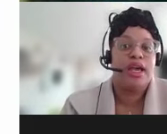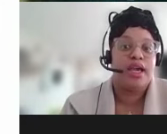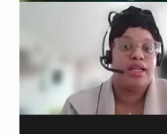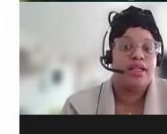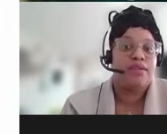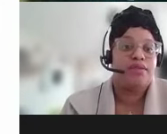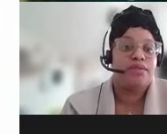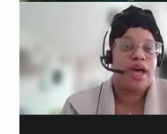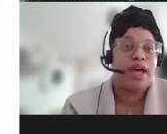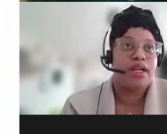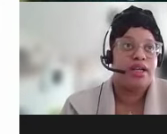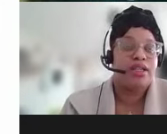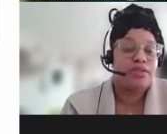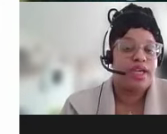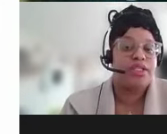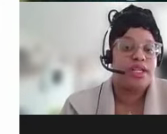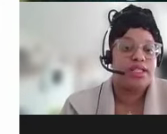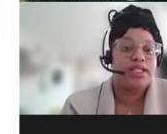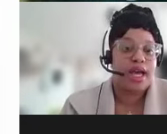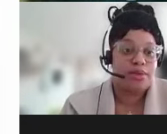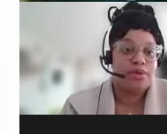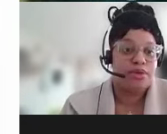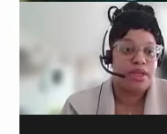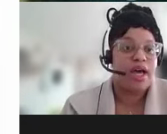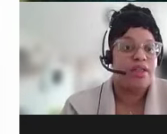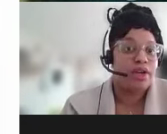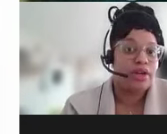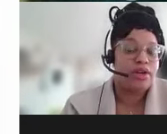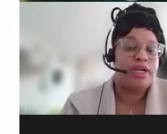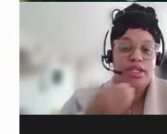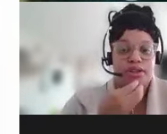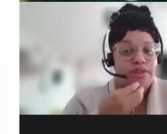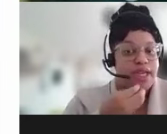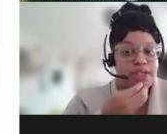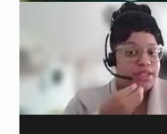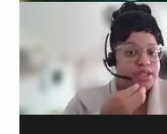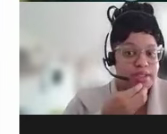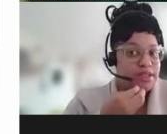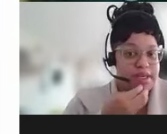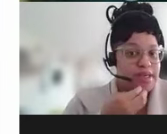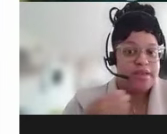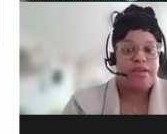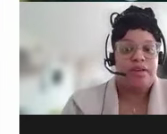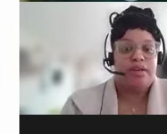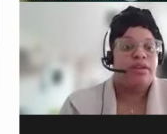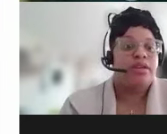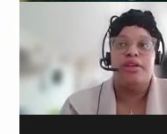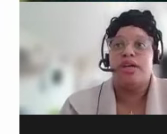and if that certification is stackable